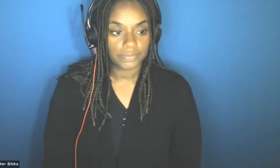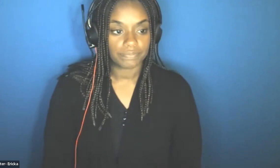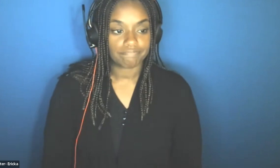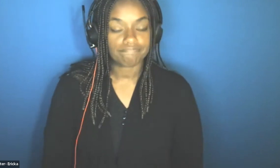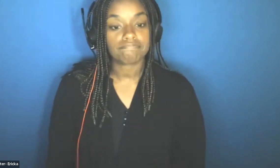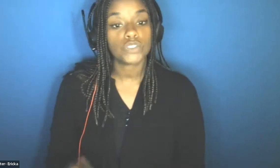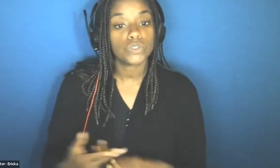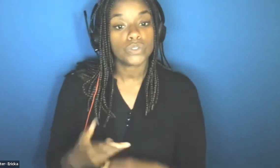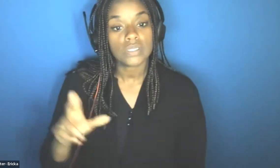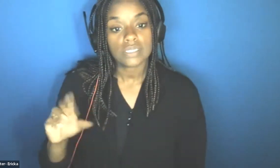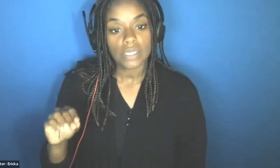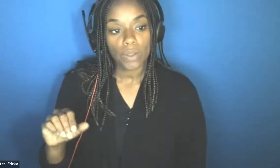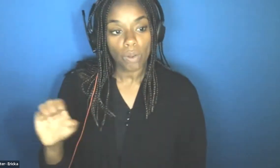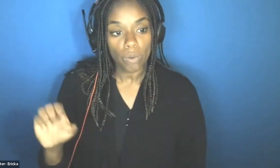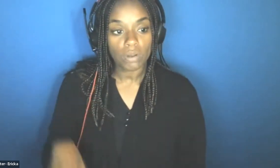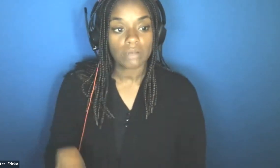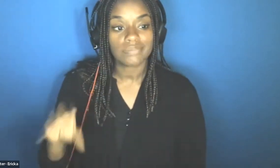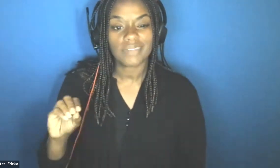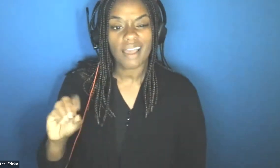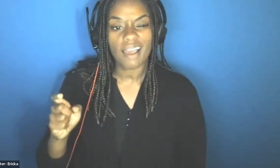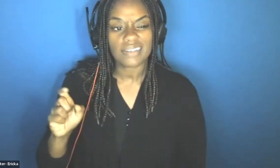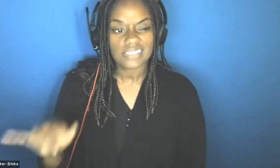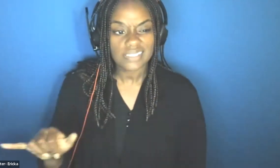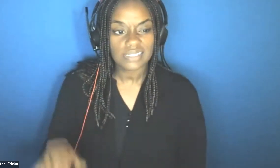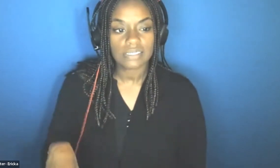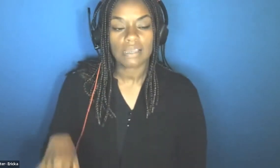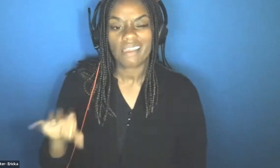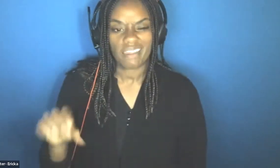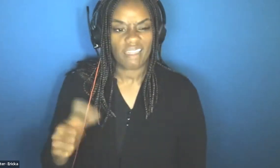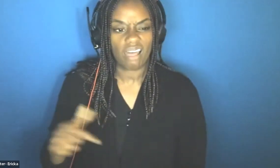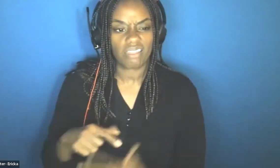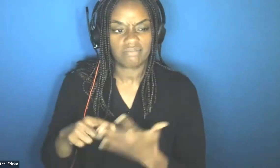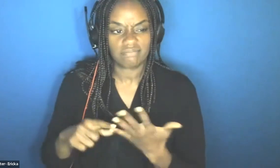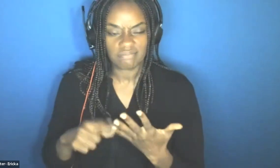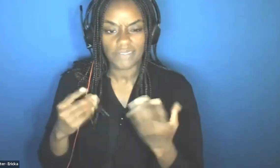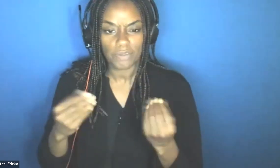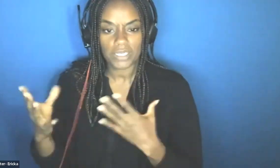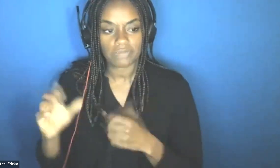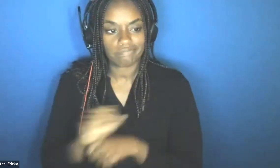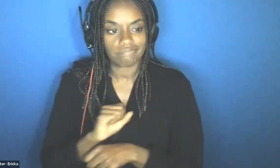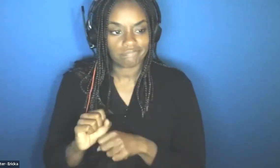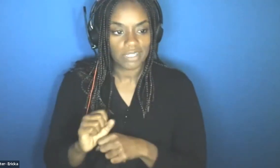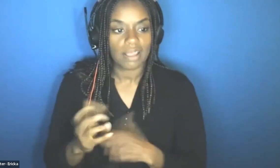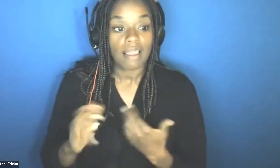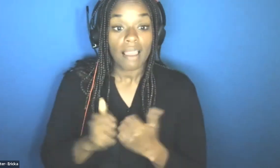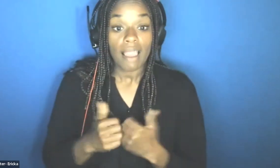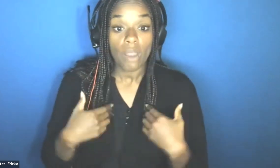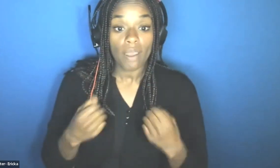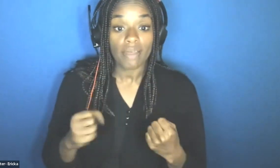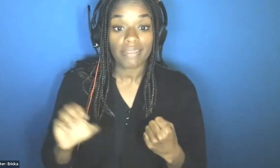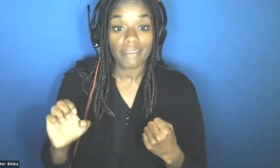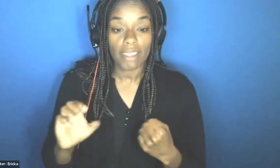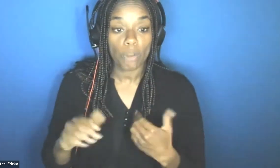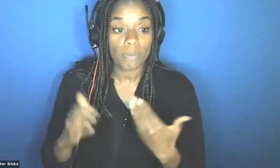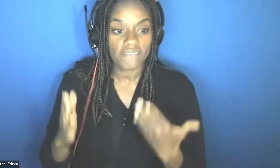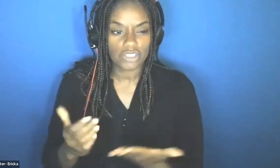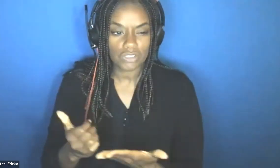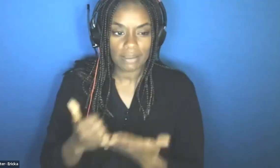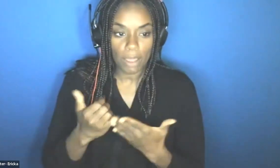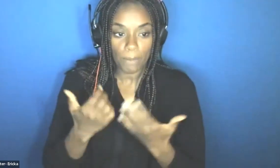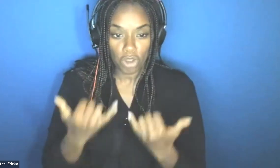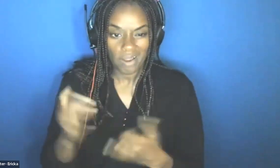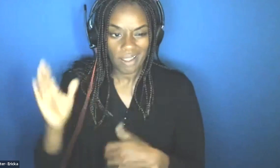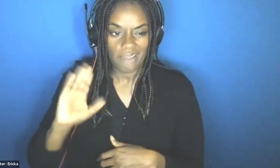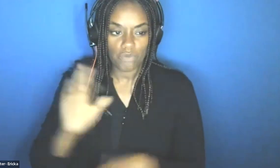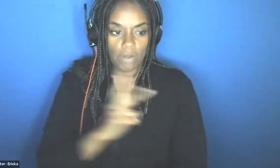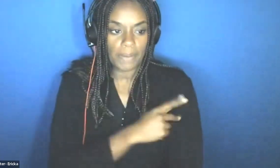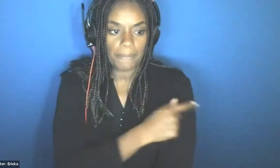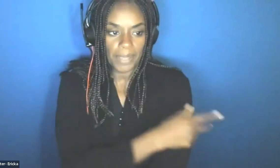And we really have not talked about that in this presentation, but if you have an association with somebody who might have a substance abuse disorder or might have alcohol addiction and you believe that an employer took an adverse employment action against you because of that association -- doesn't have to be a family association; it could be a friend -- you may have protection under the association provision of the ADA.